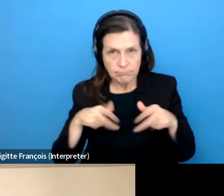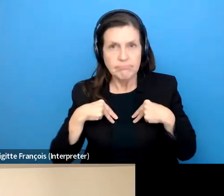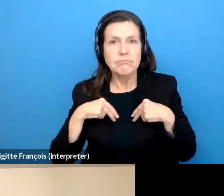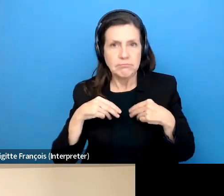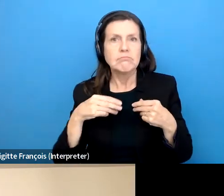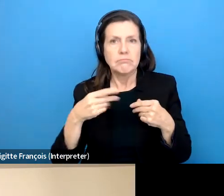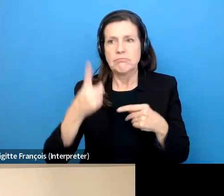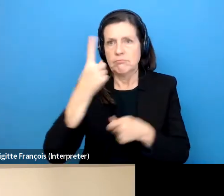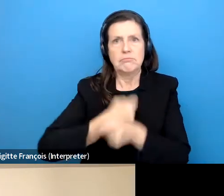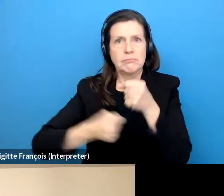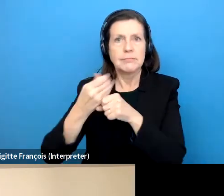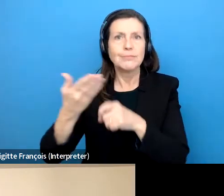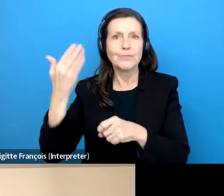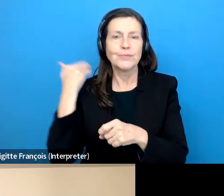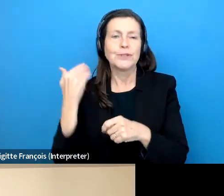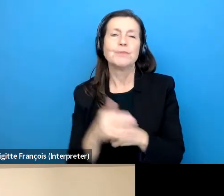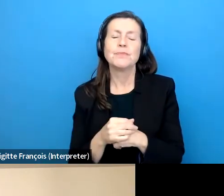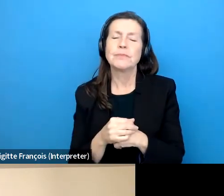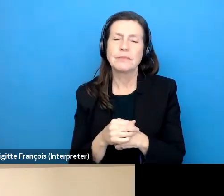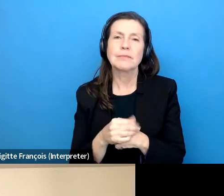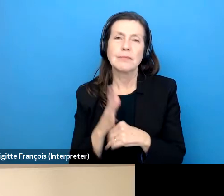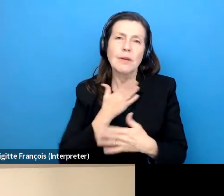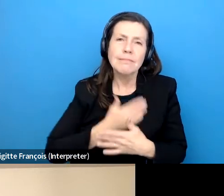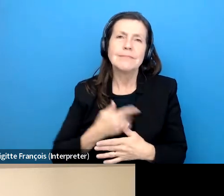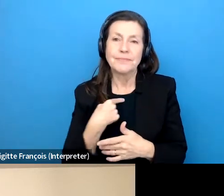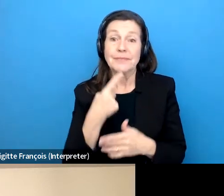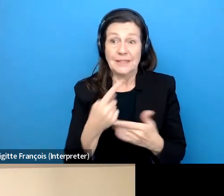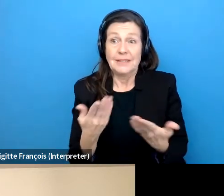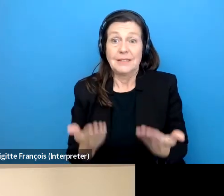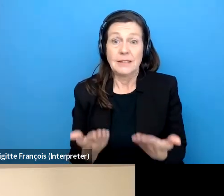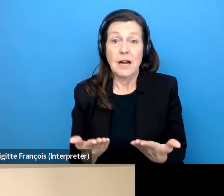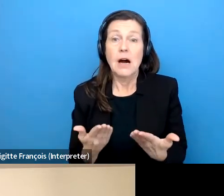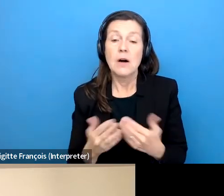And I should stress right now, I think it's the right place to do it